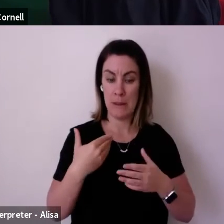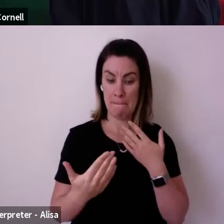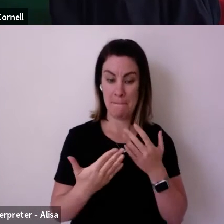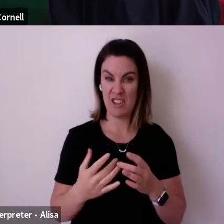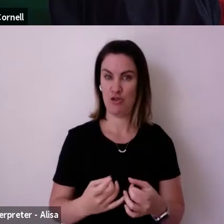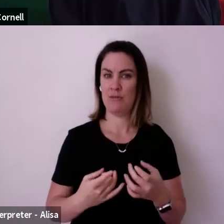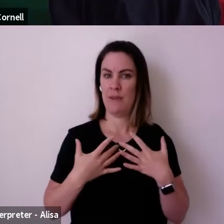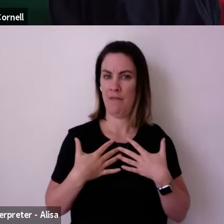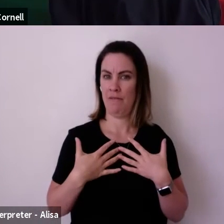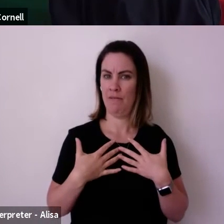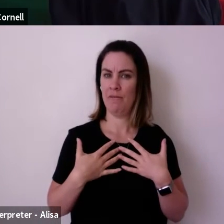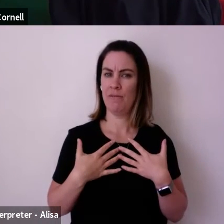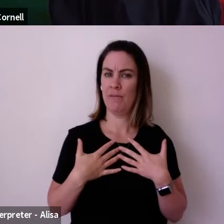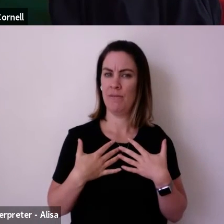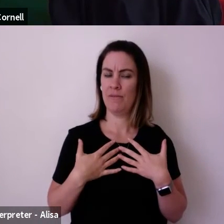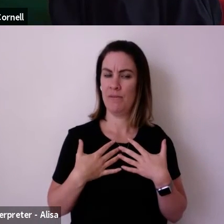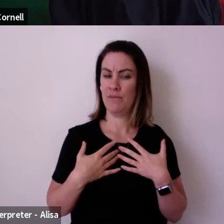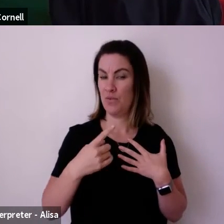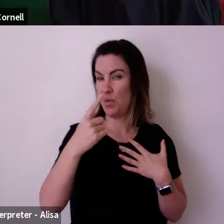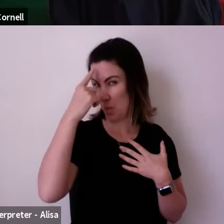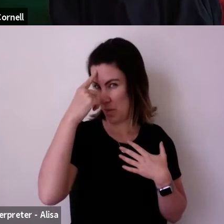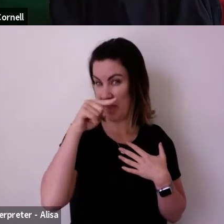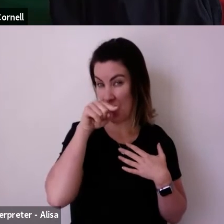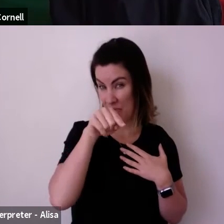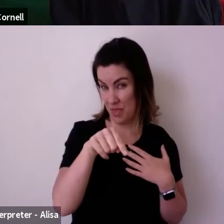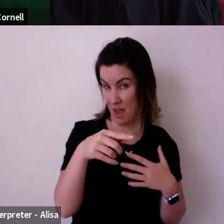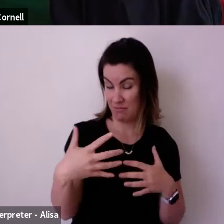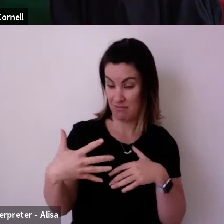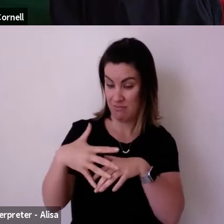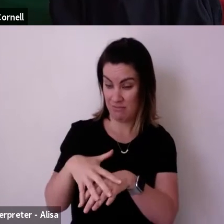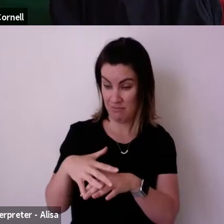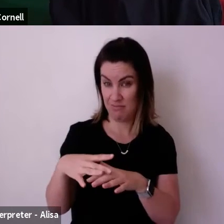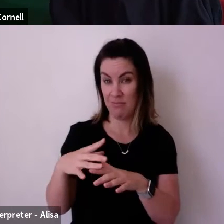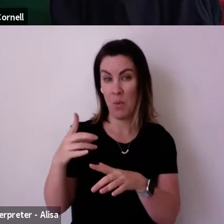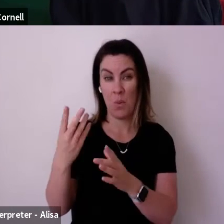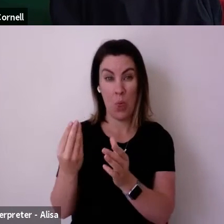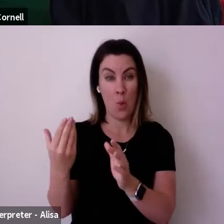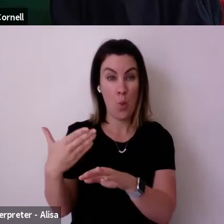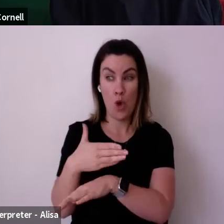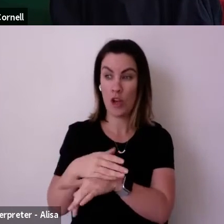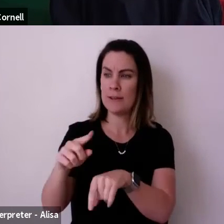We think sort of that in combination with working is embedded or in other fields suggest there is a will other